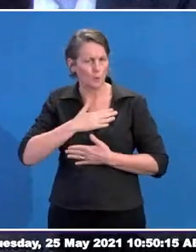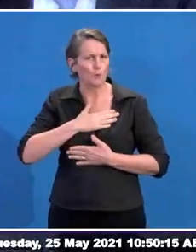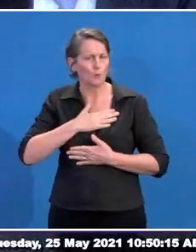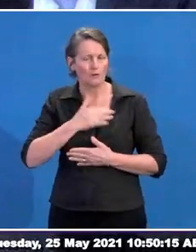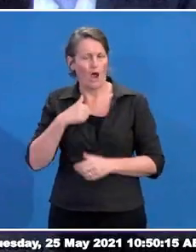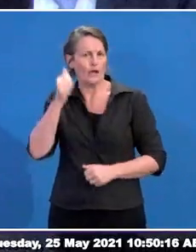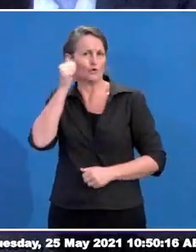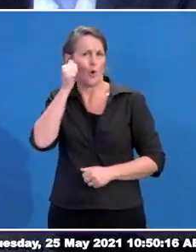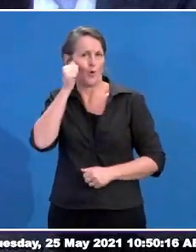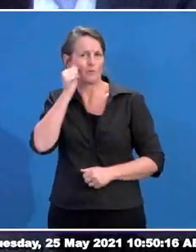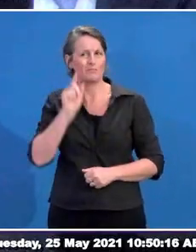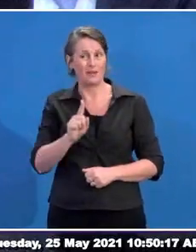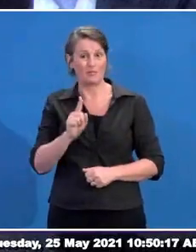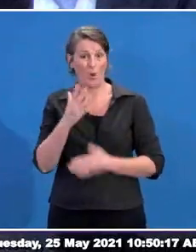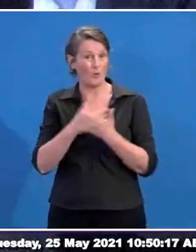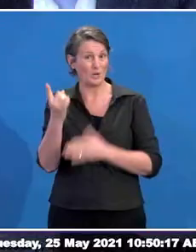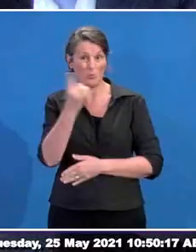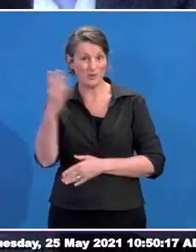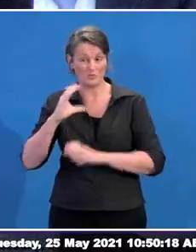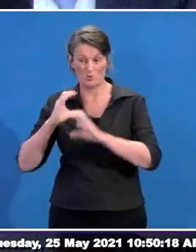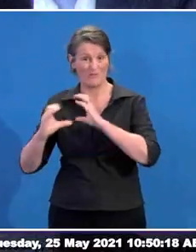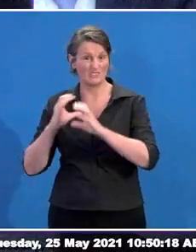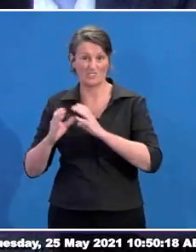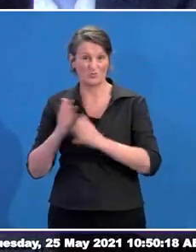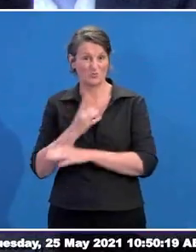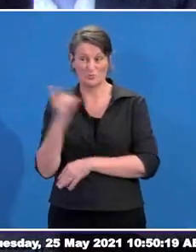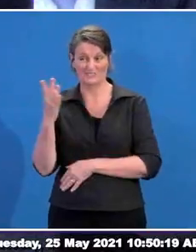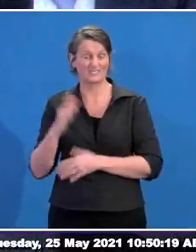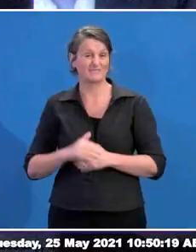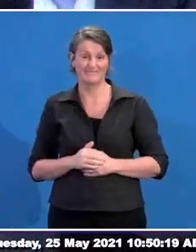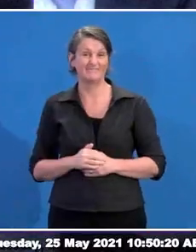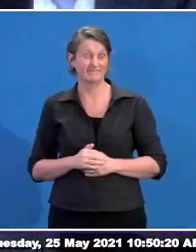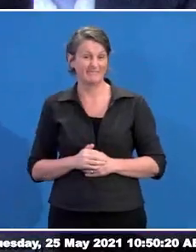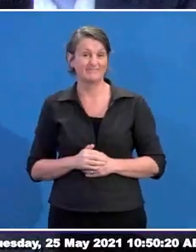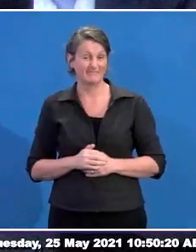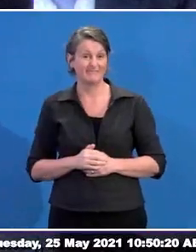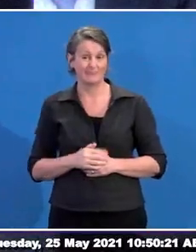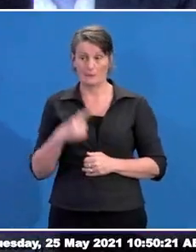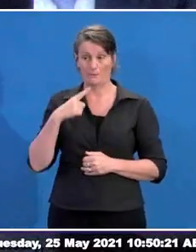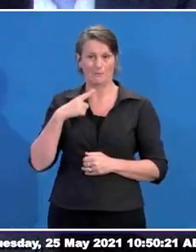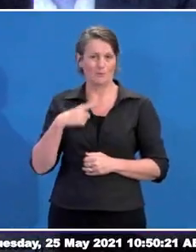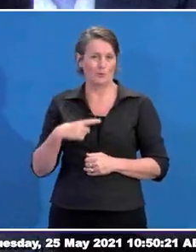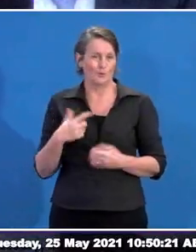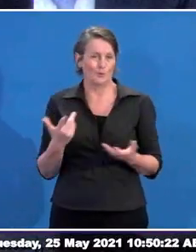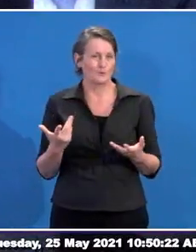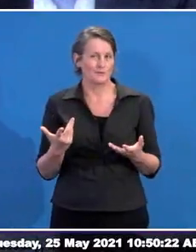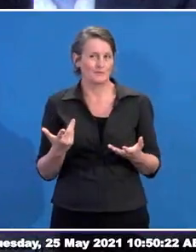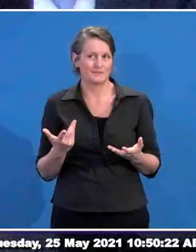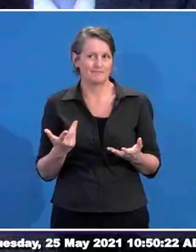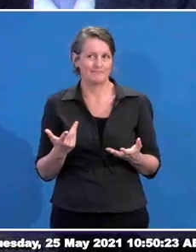But, yeah. That's the only conversations I've ever had about it because there's this real culture